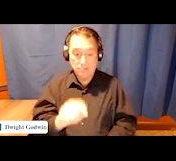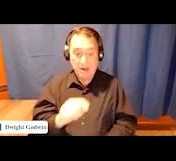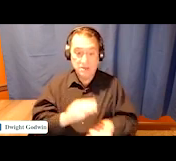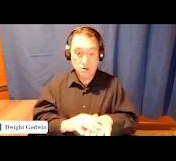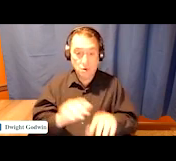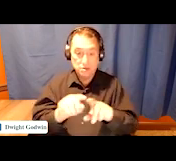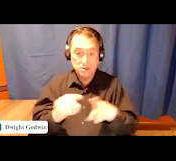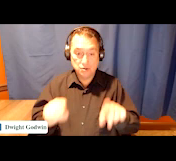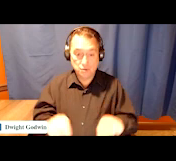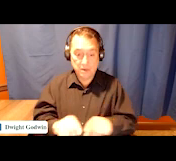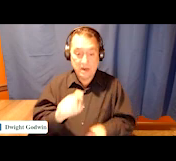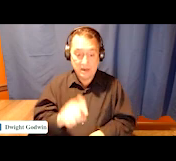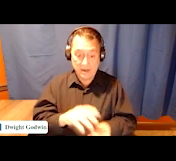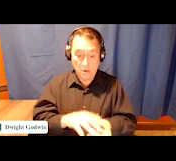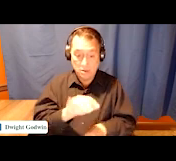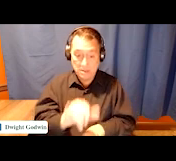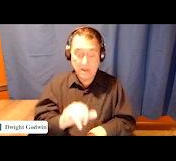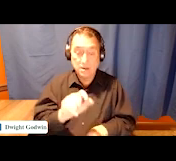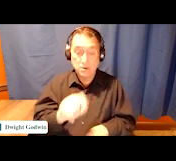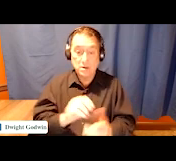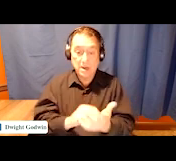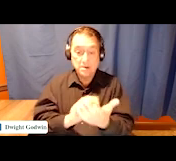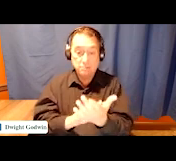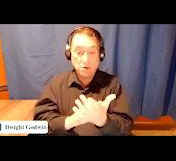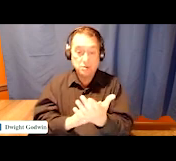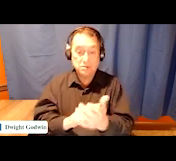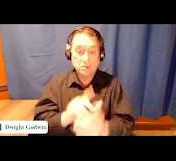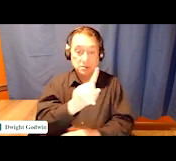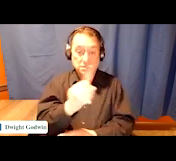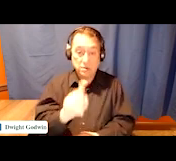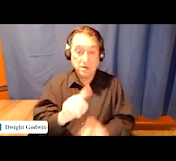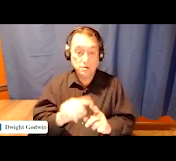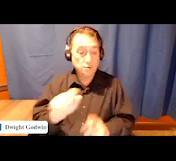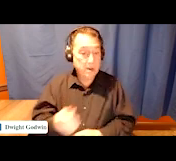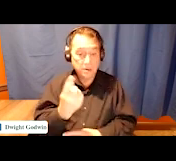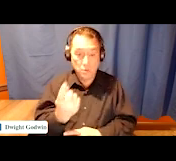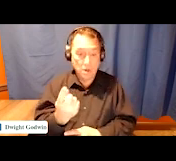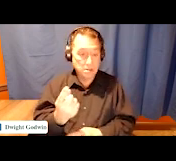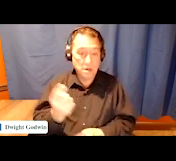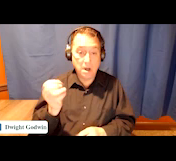then you can click on that and you can pose your questions to any of our presenters in the Q&A.